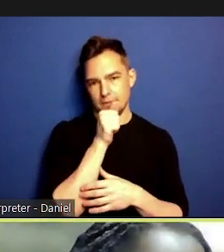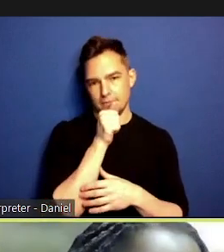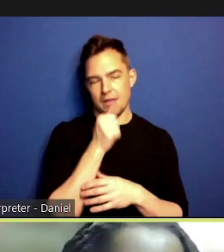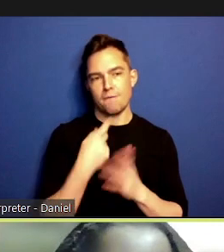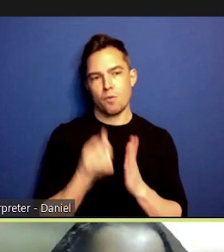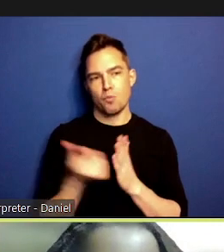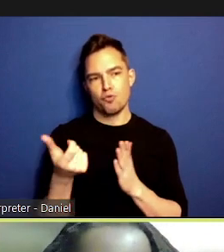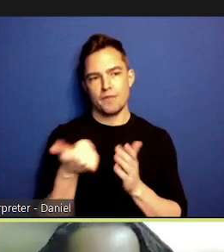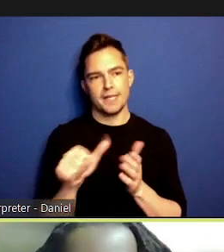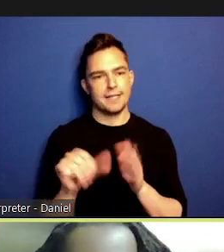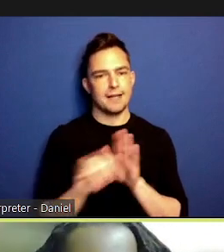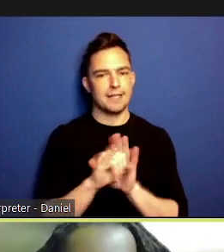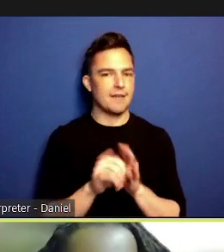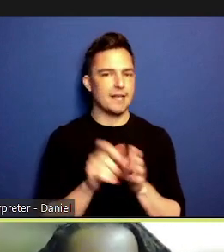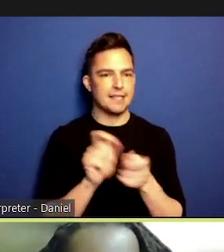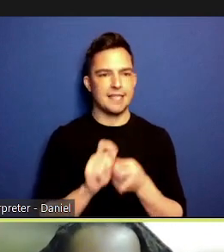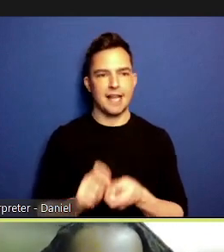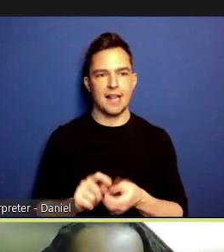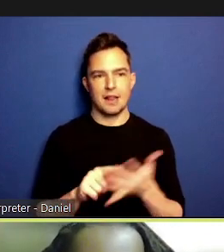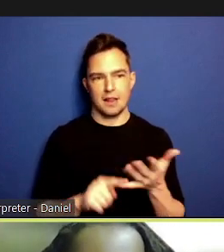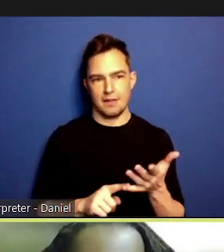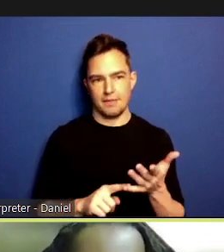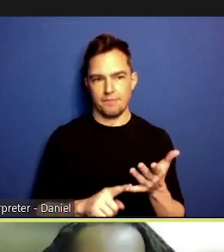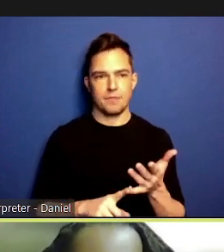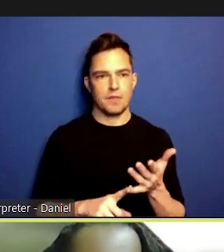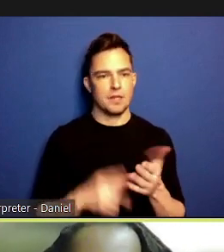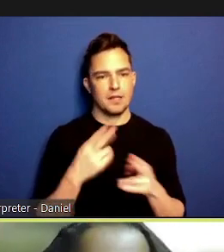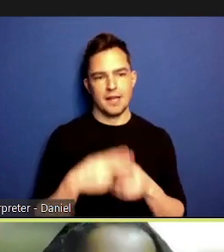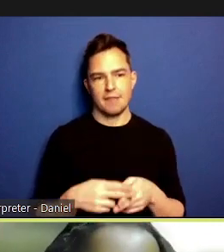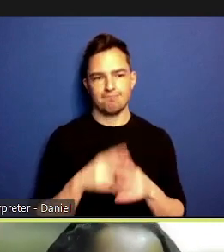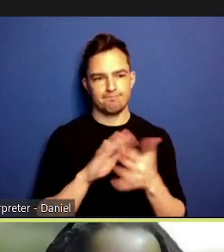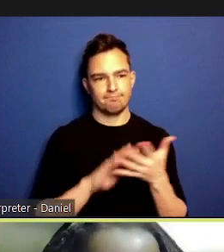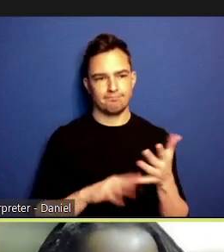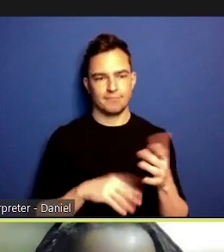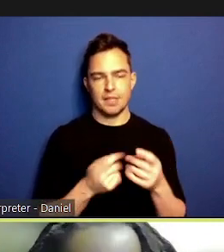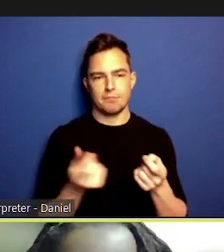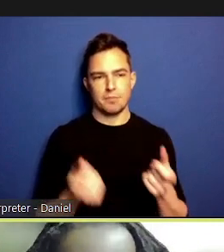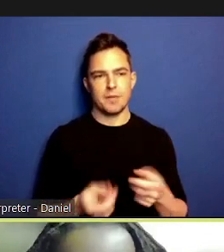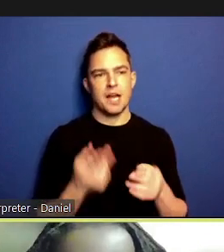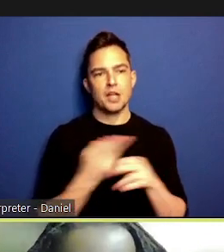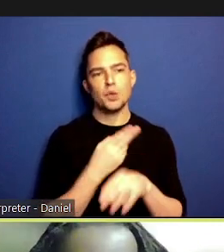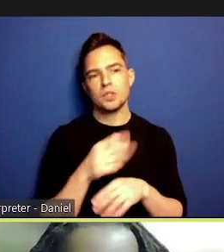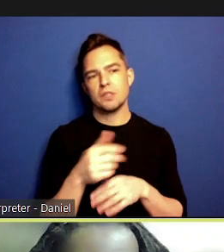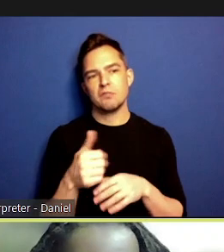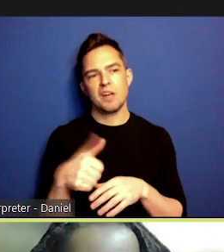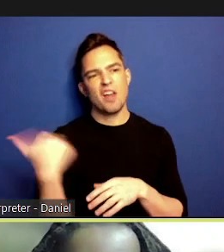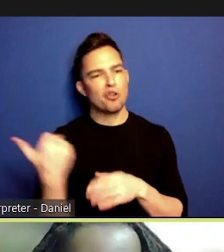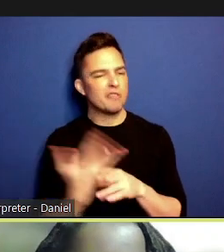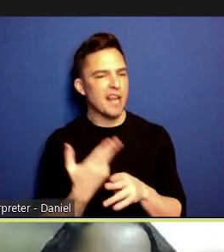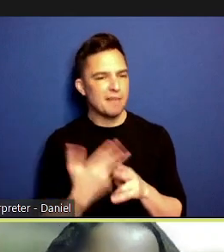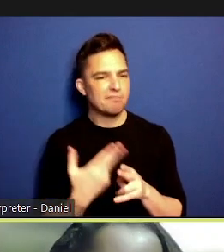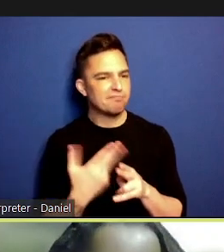any identifying details, and call people by different names, just so that their privacy